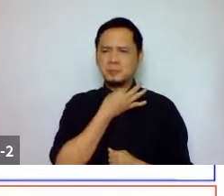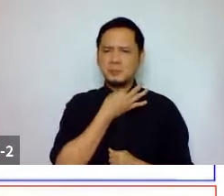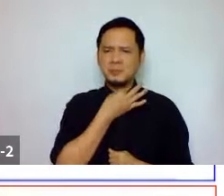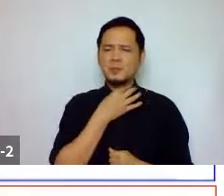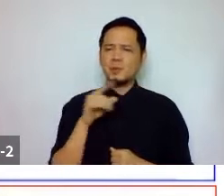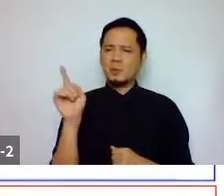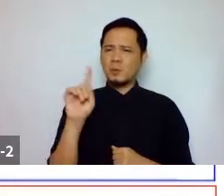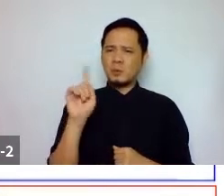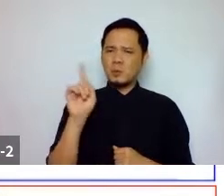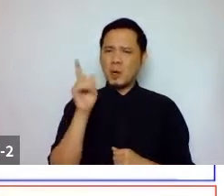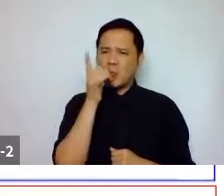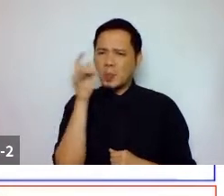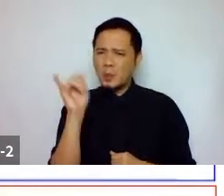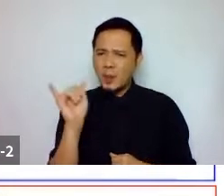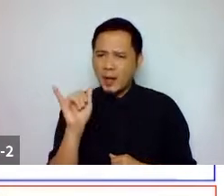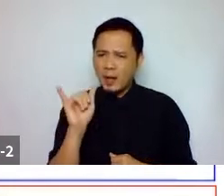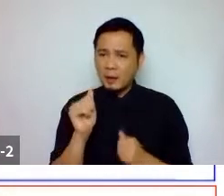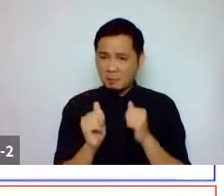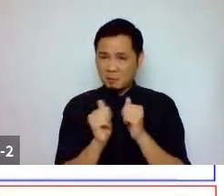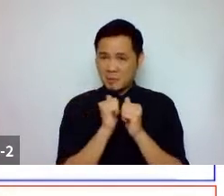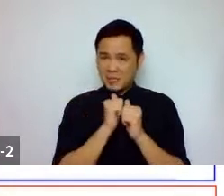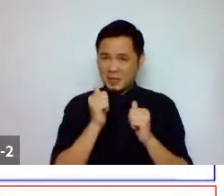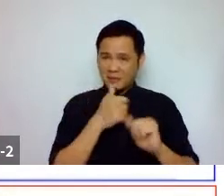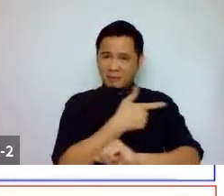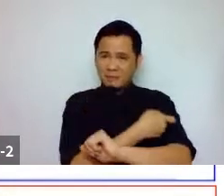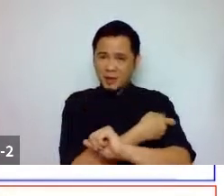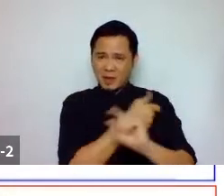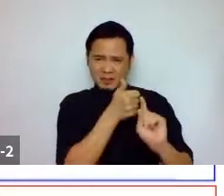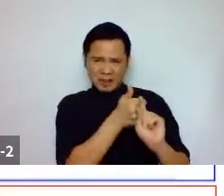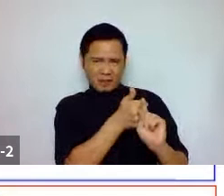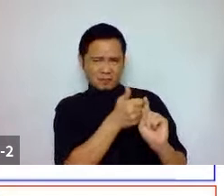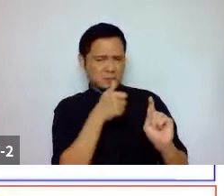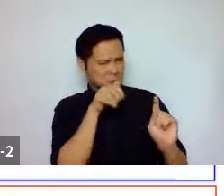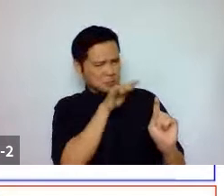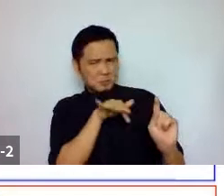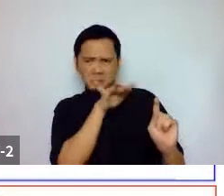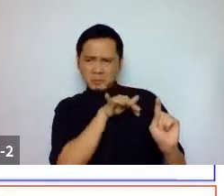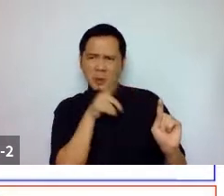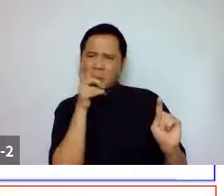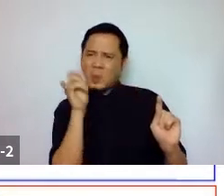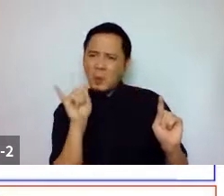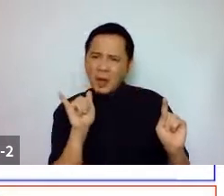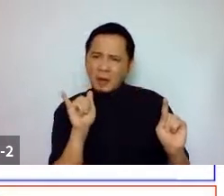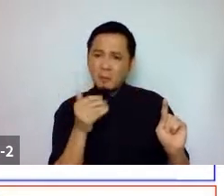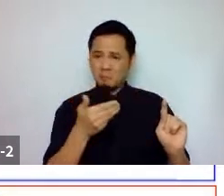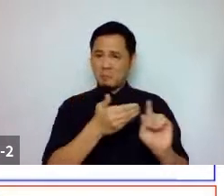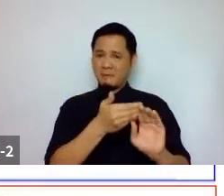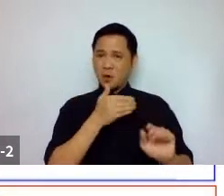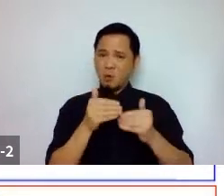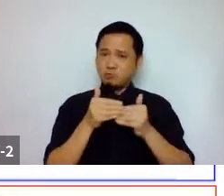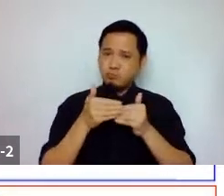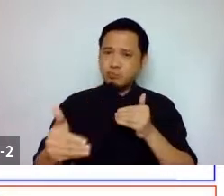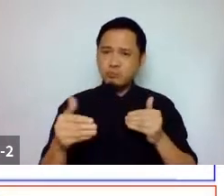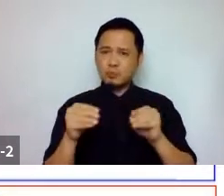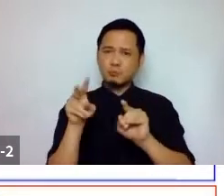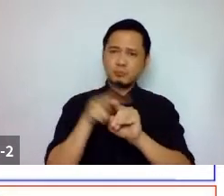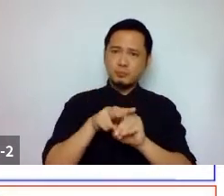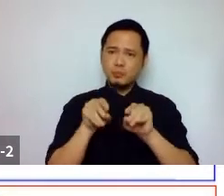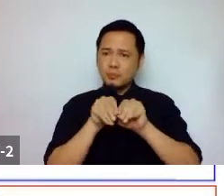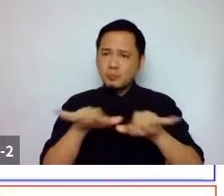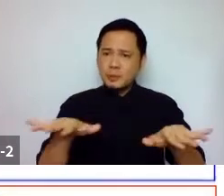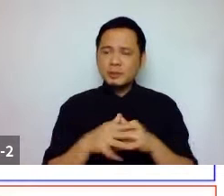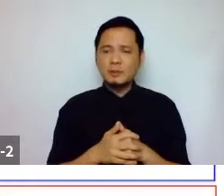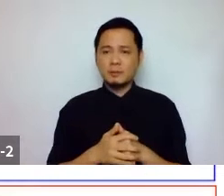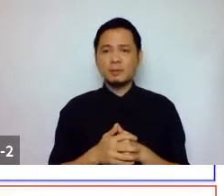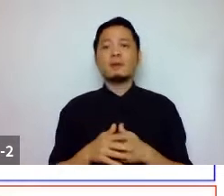What did we look for in these vaccines before we proceed and forward to the ethics board and the FDA for approval?